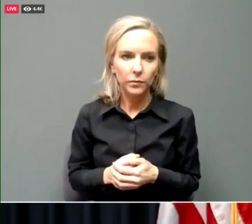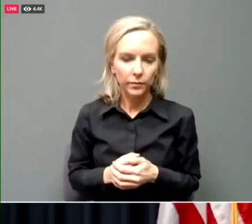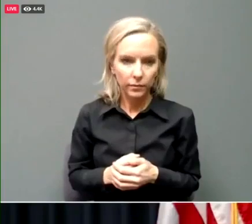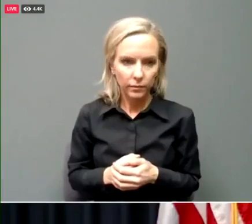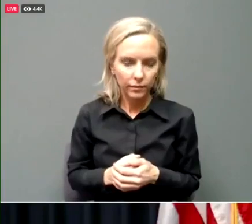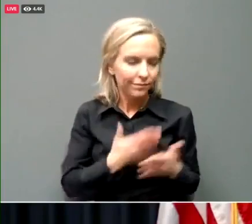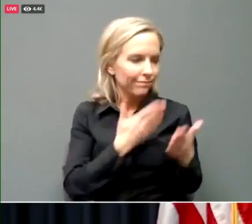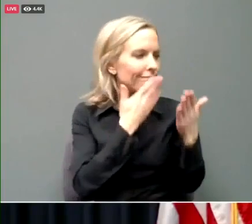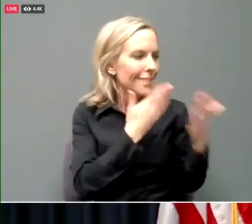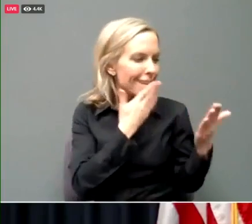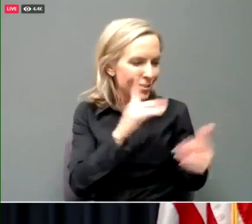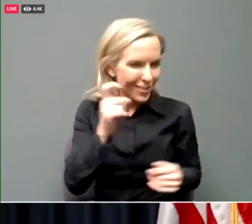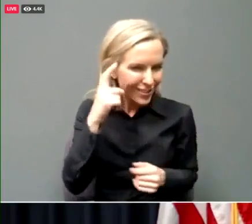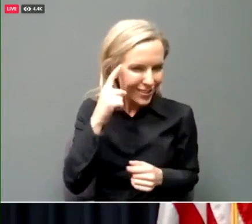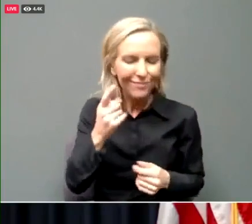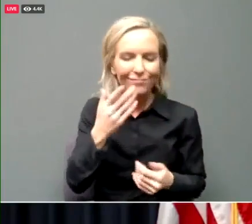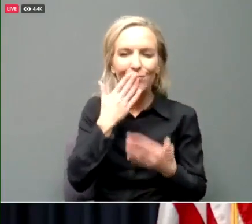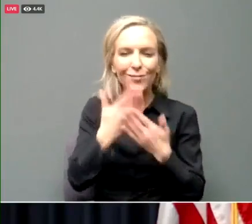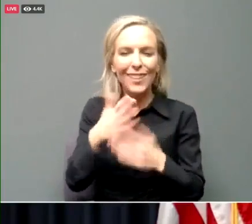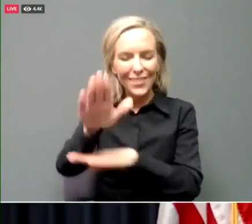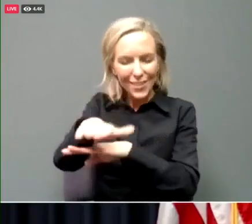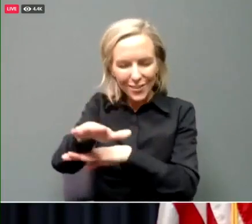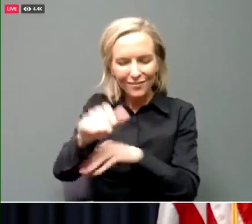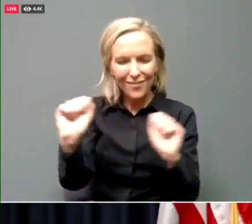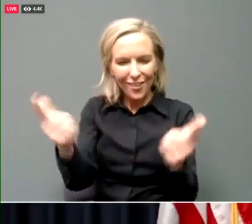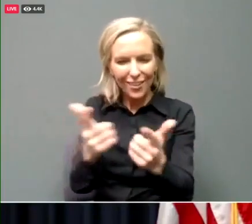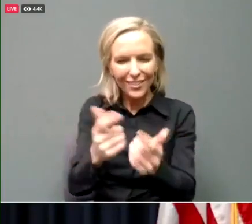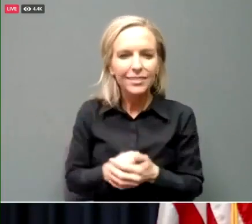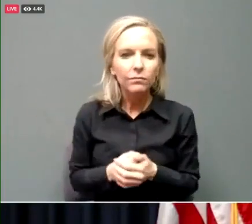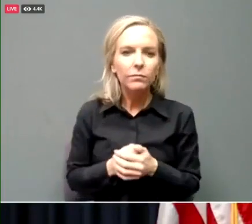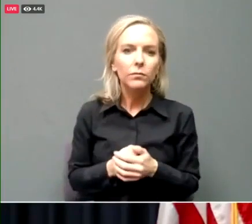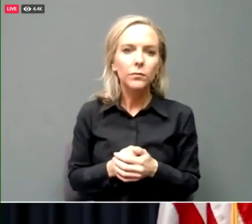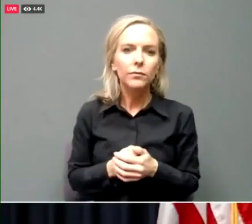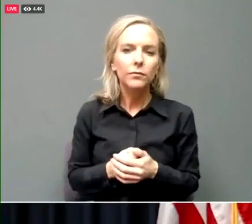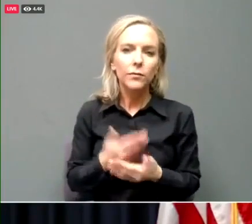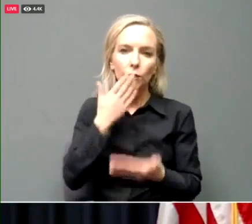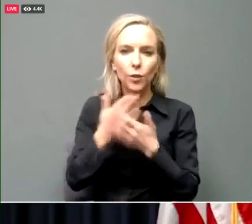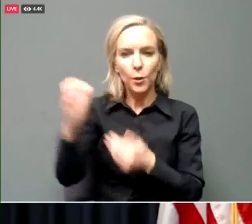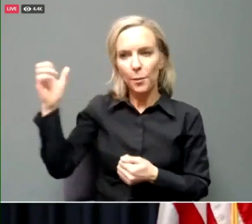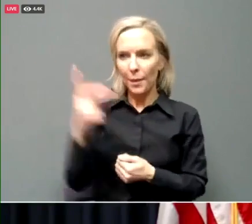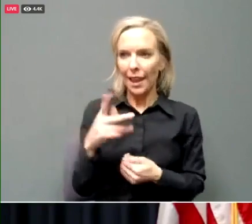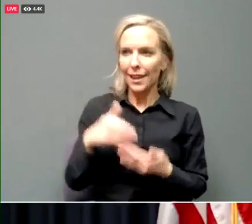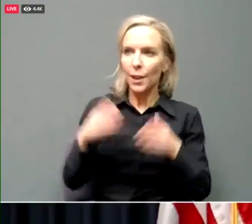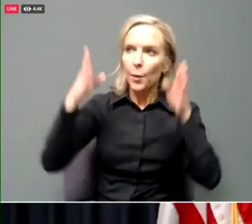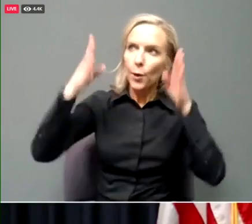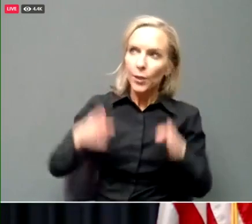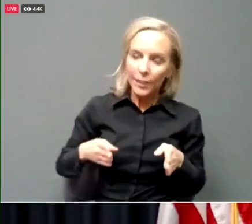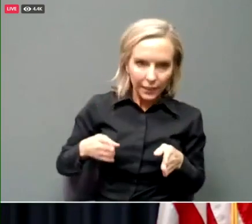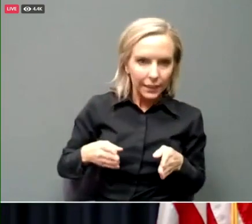good afternoon, everyone. It's good to be back here in person. I have three things I want to talk to you